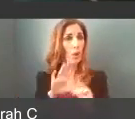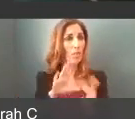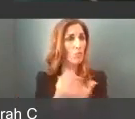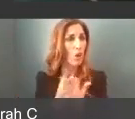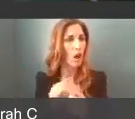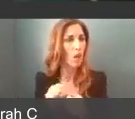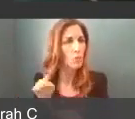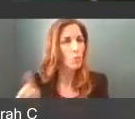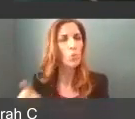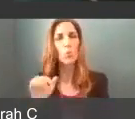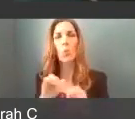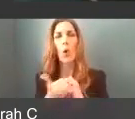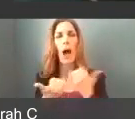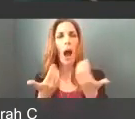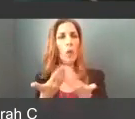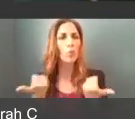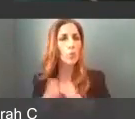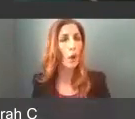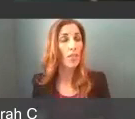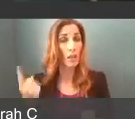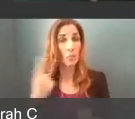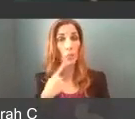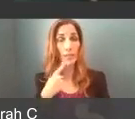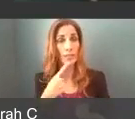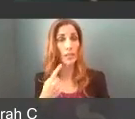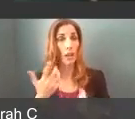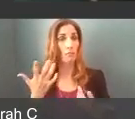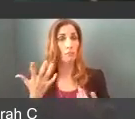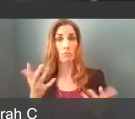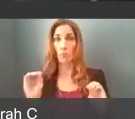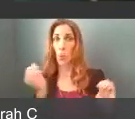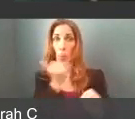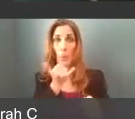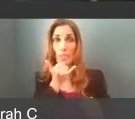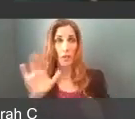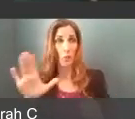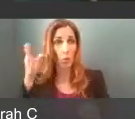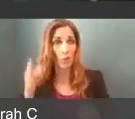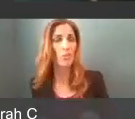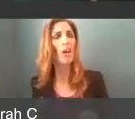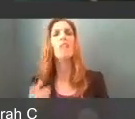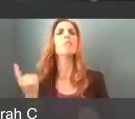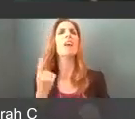I, you said you guys, you know, haven't made any mistake like that so I'm wondering if you can tell us how to do it correctly.